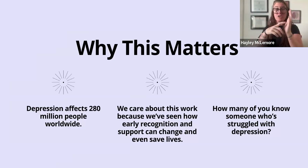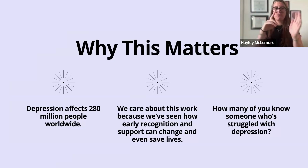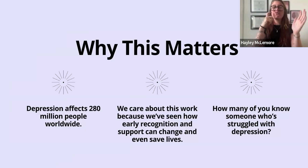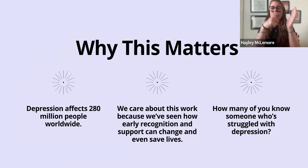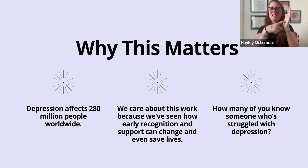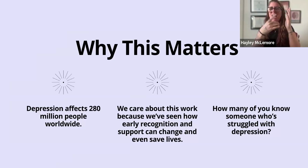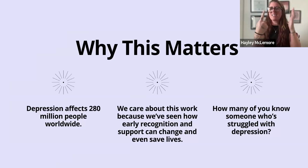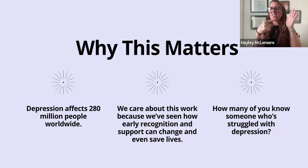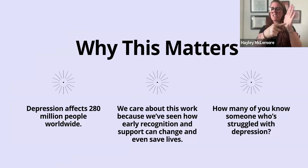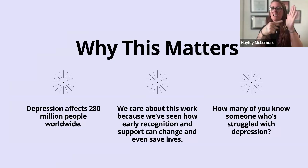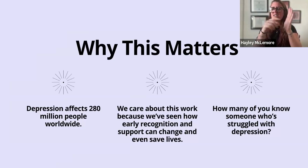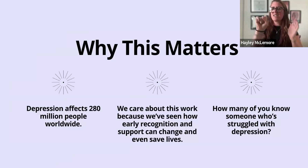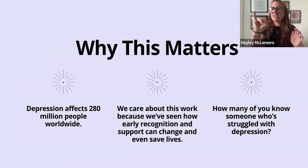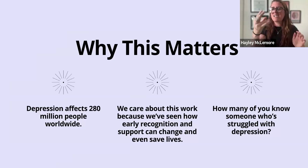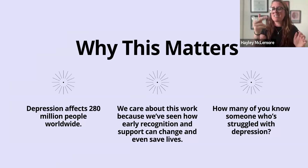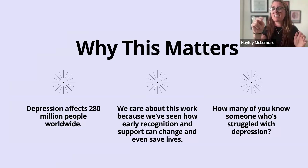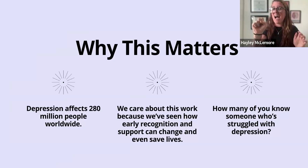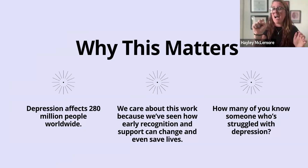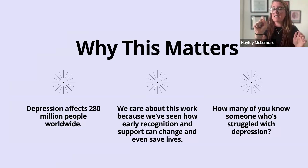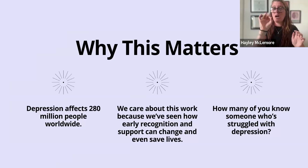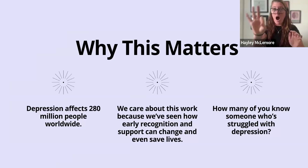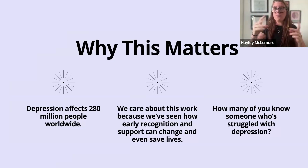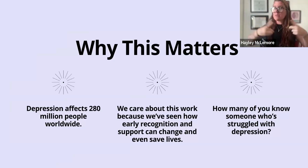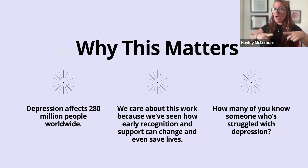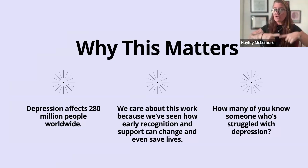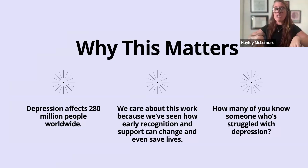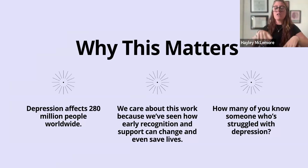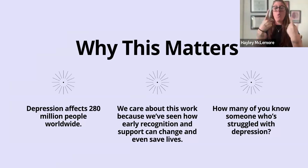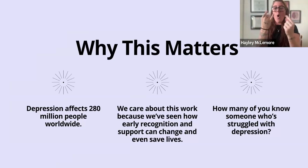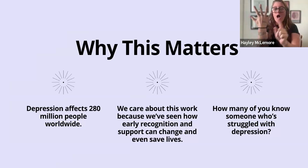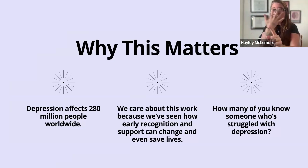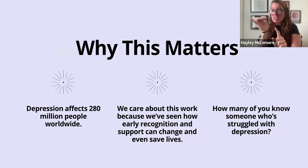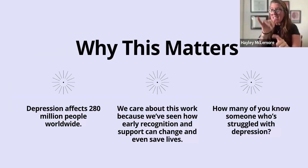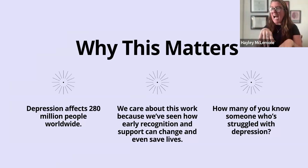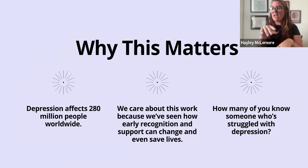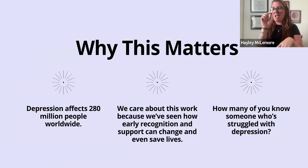how important recognizing the signs of depression